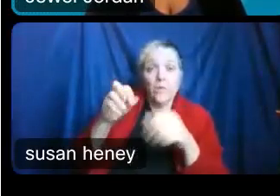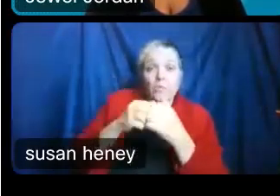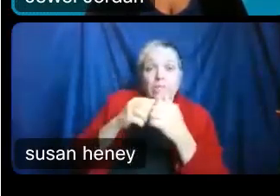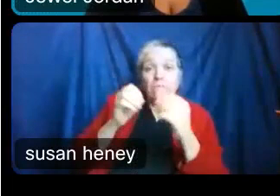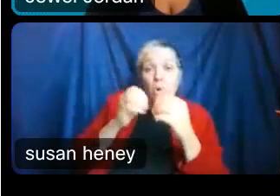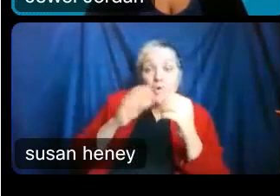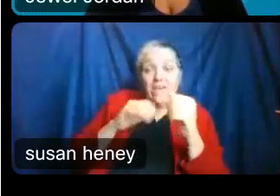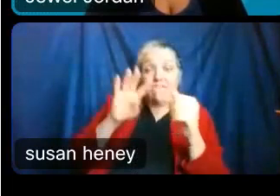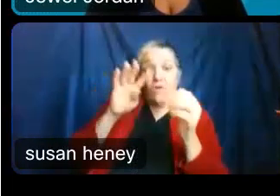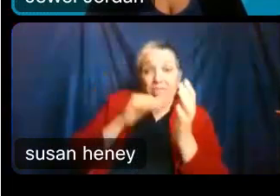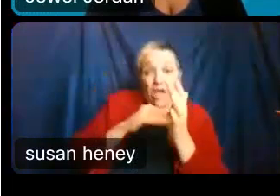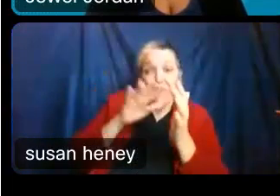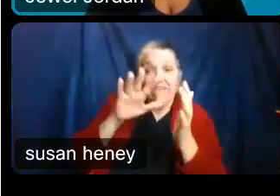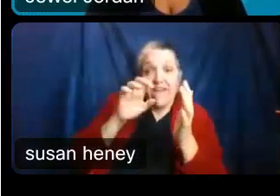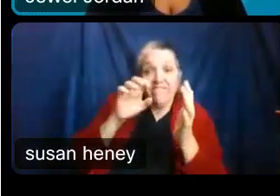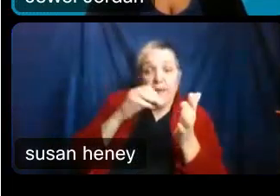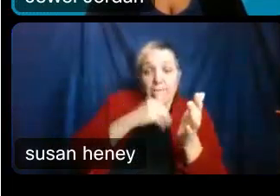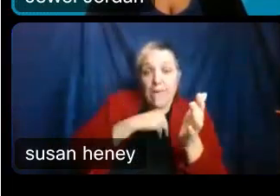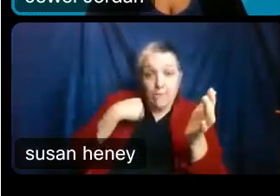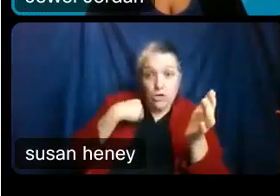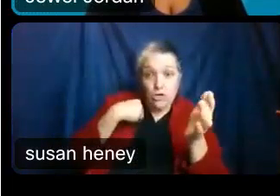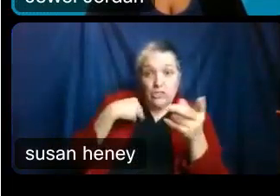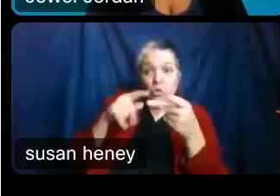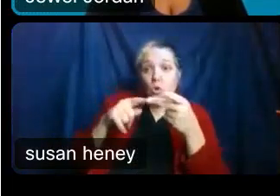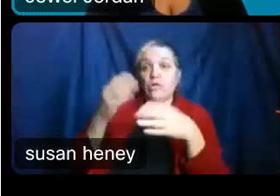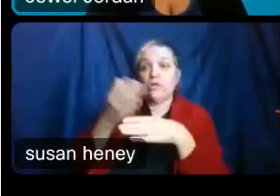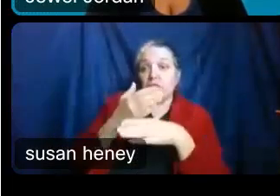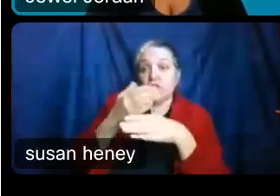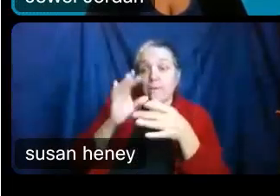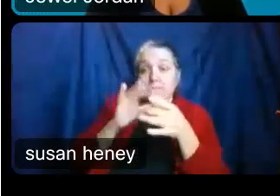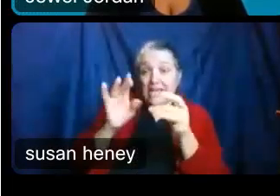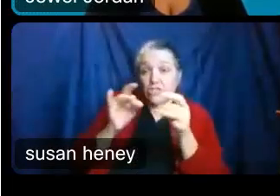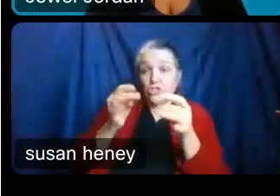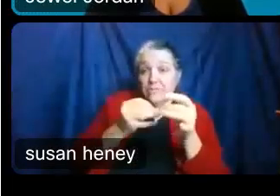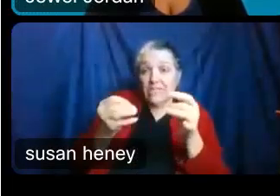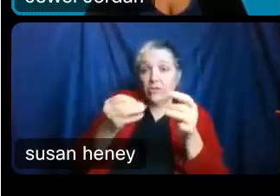members where you can share messages, materials and announcements related to the survey. Membership